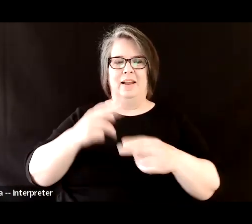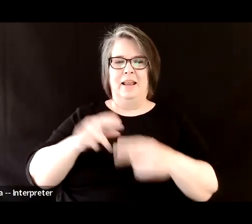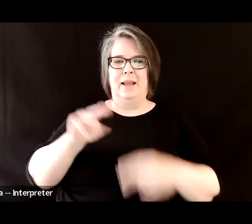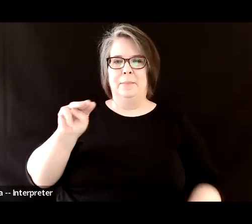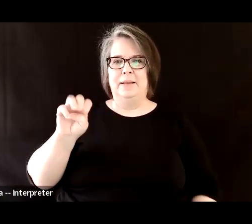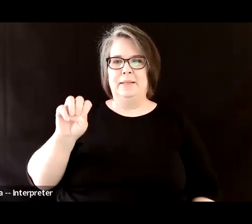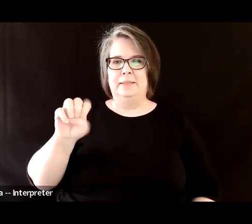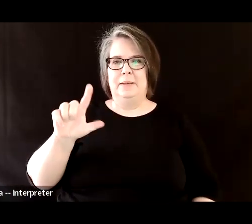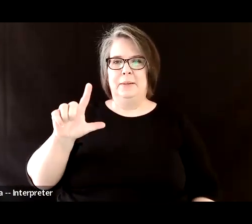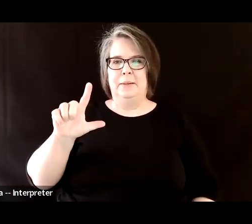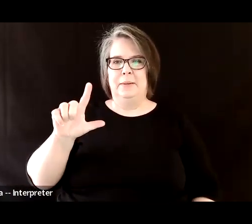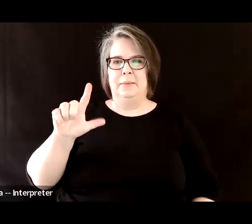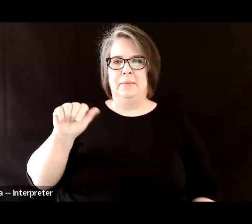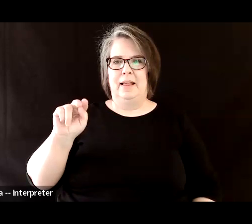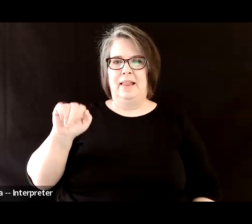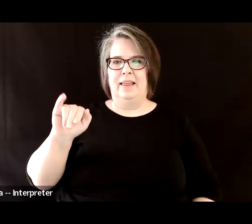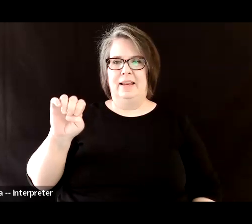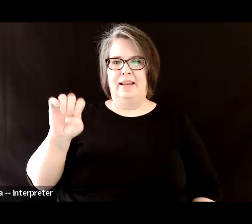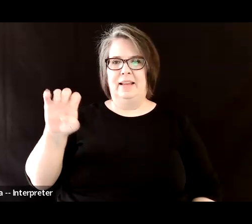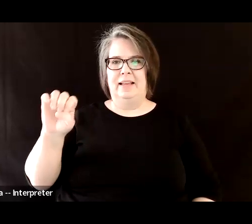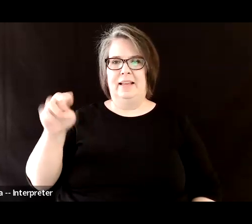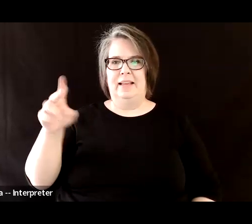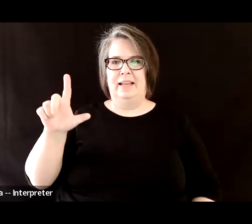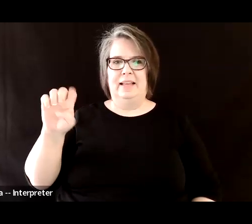and the web accessibility coordinator at UNC Greensboro.